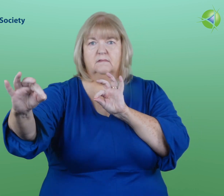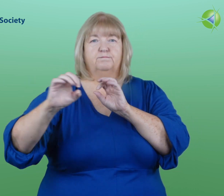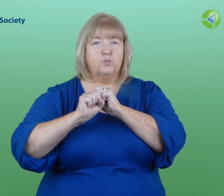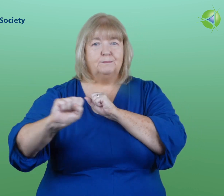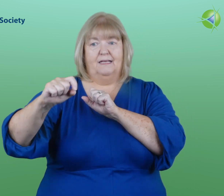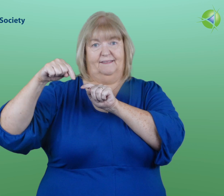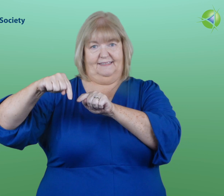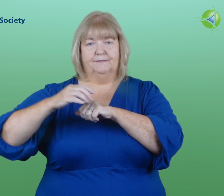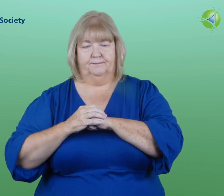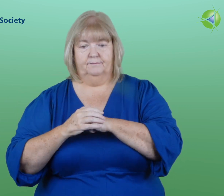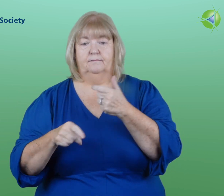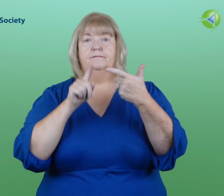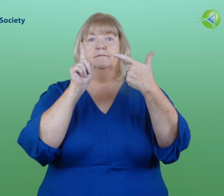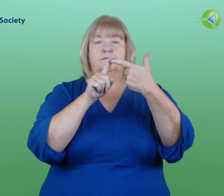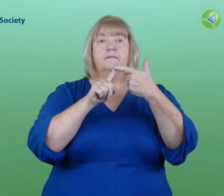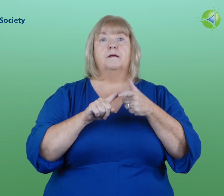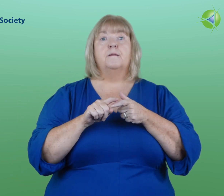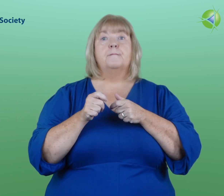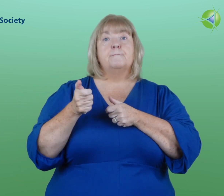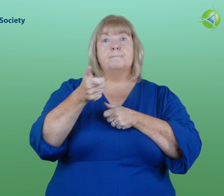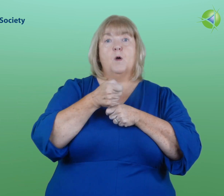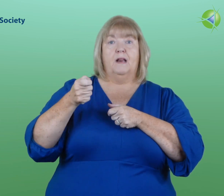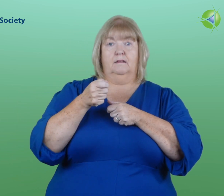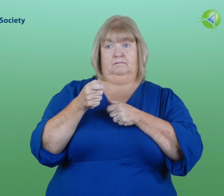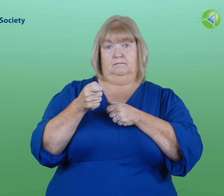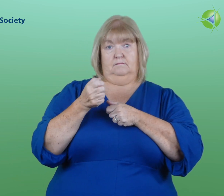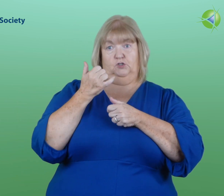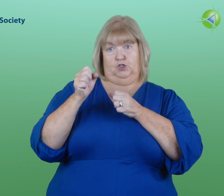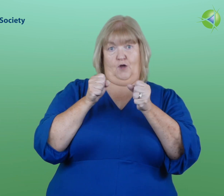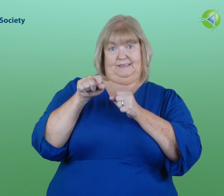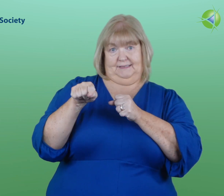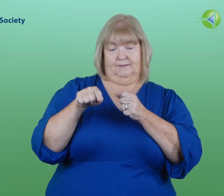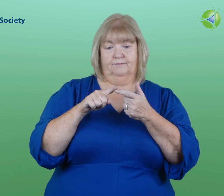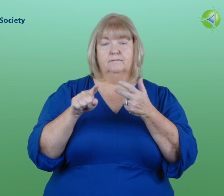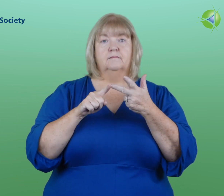a mobile phone service